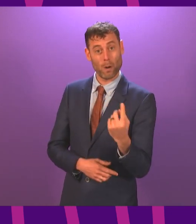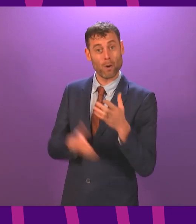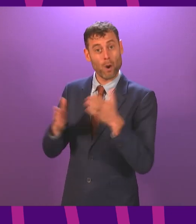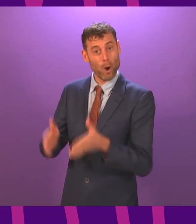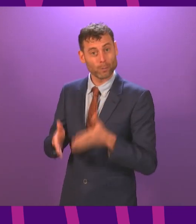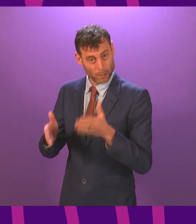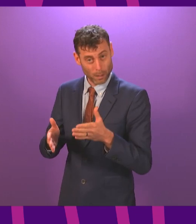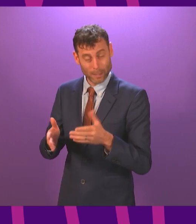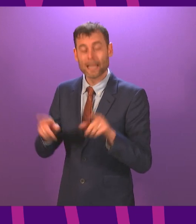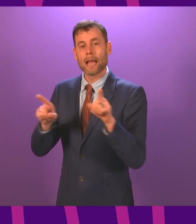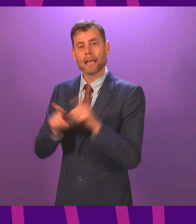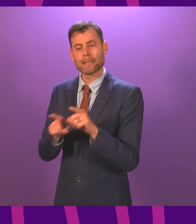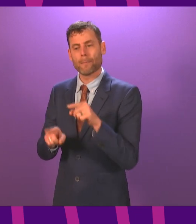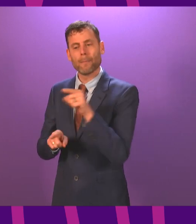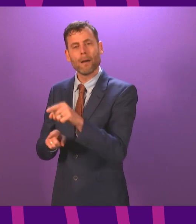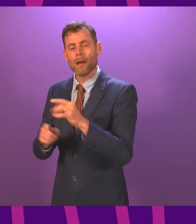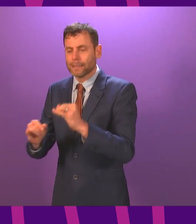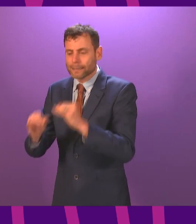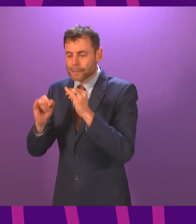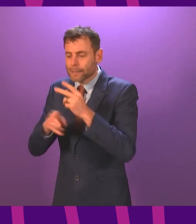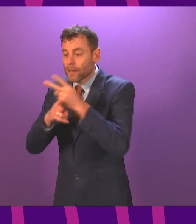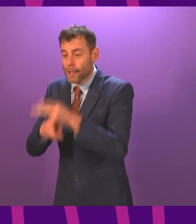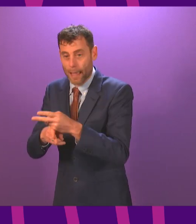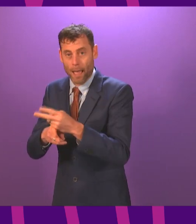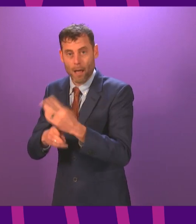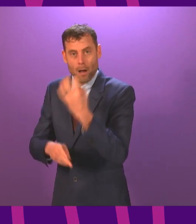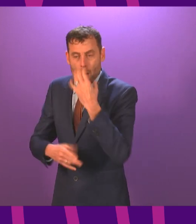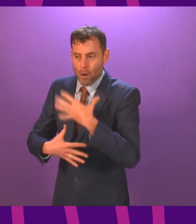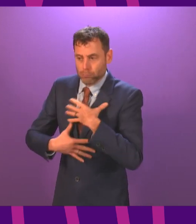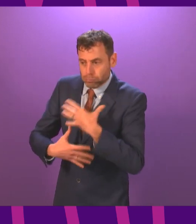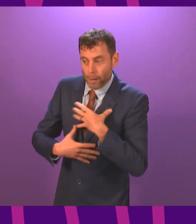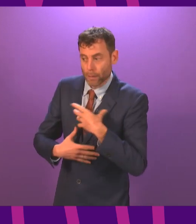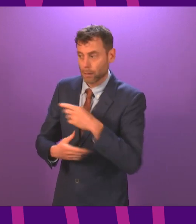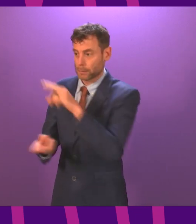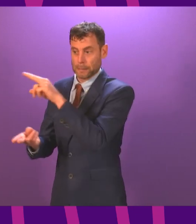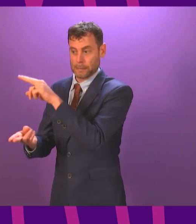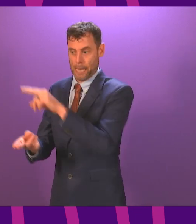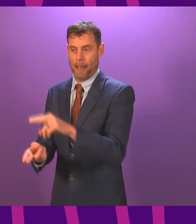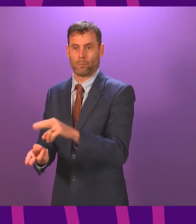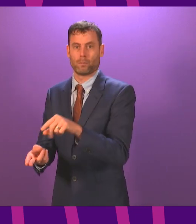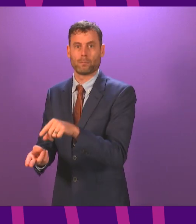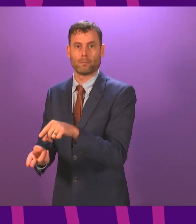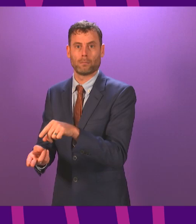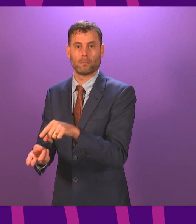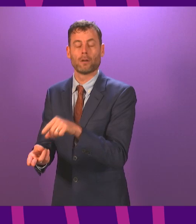1,021 people are in hospital and 70 are in intensive care. The figures are coming down,